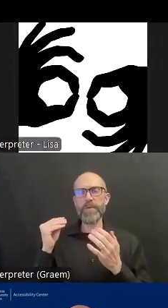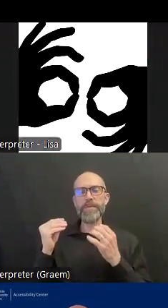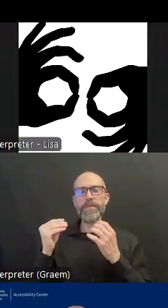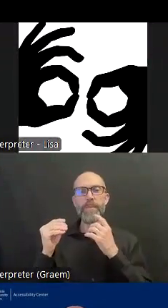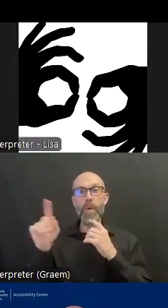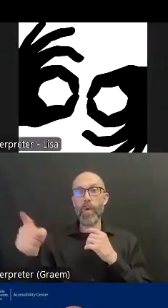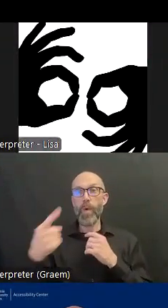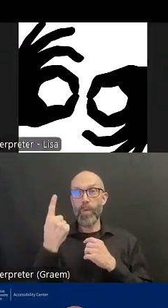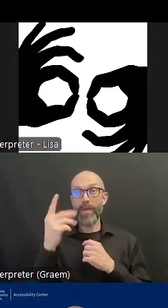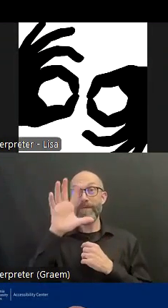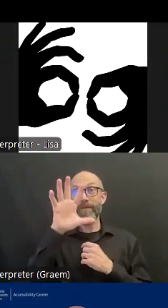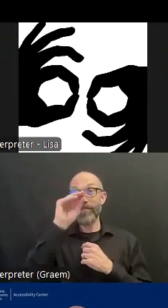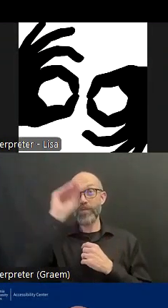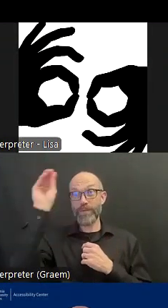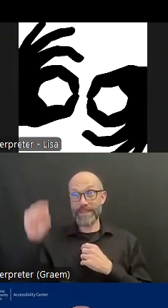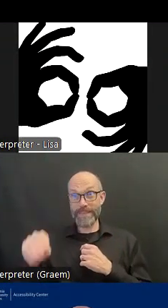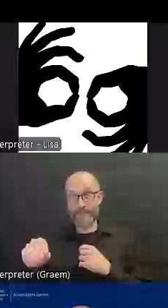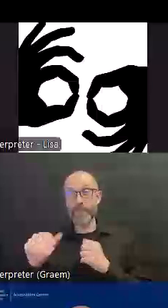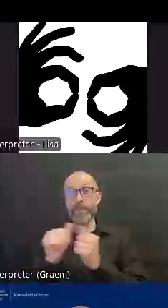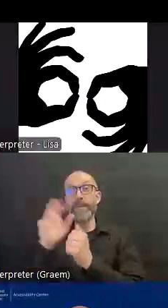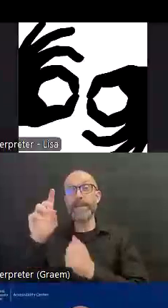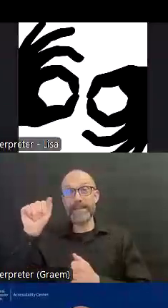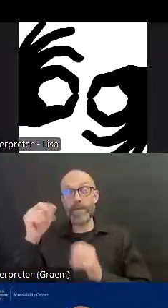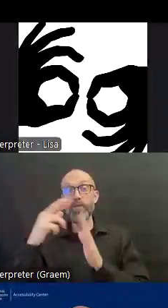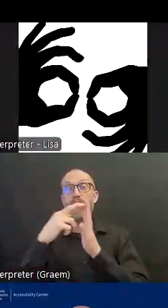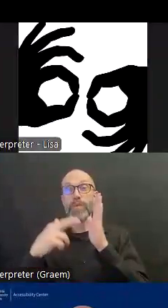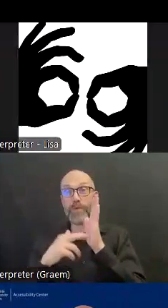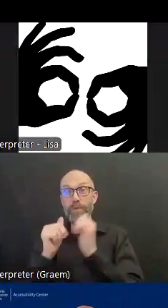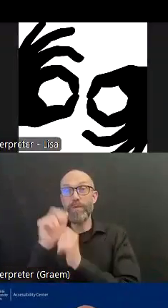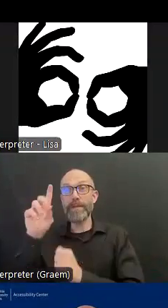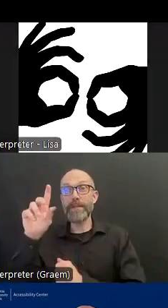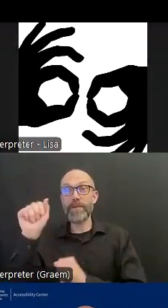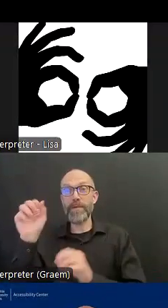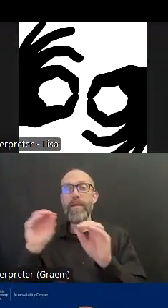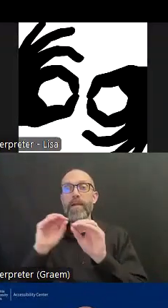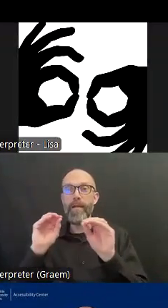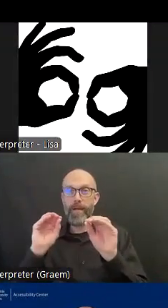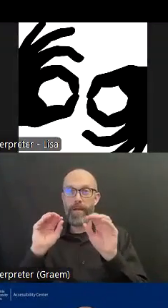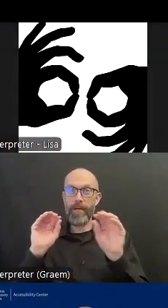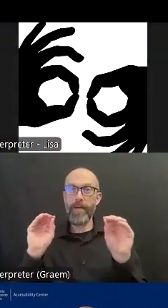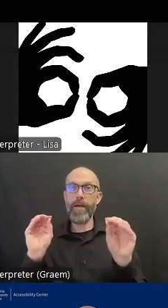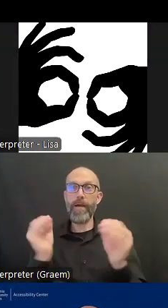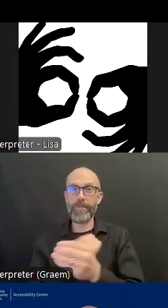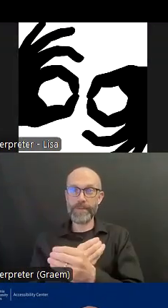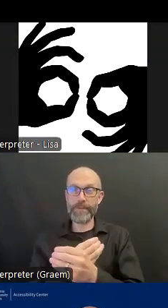of students with disabilities are registered with a disability services office. So there's a large number that don't receive services